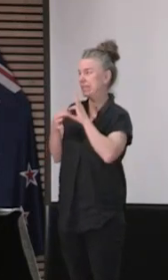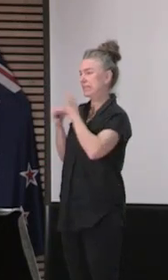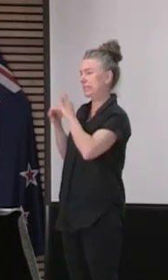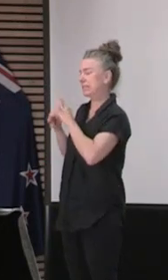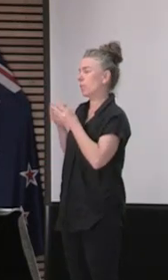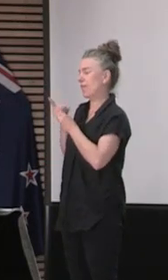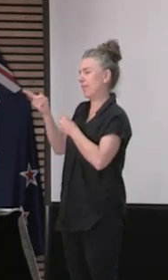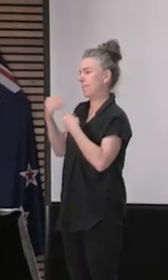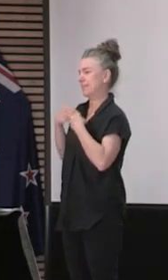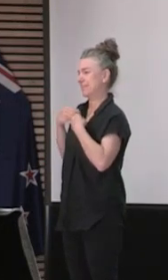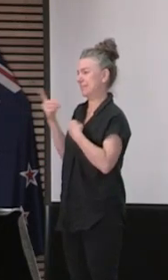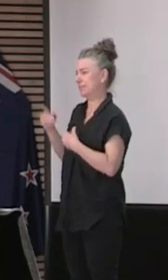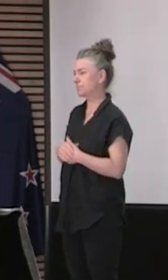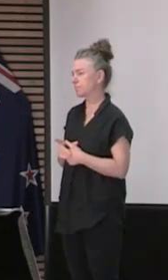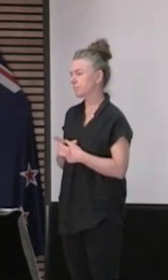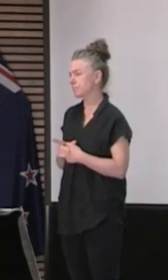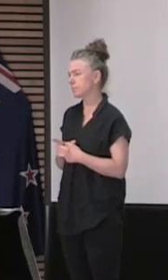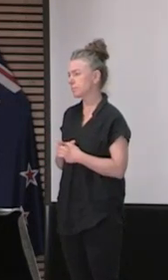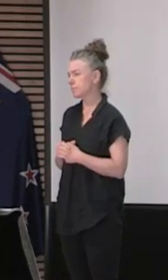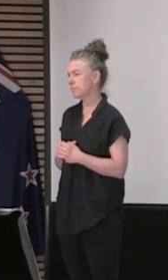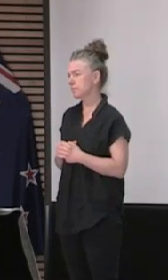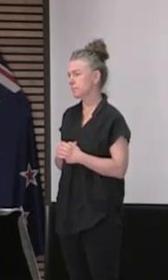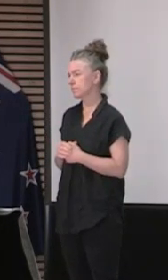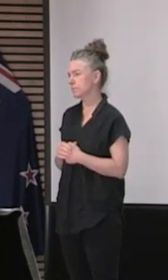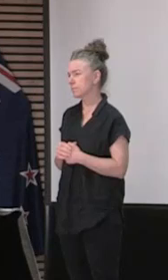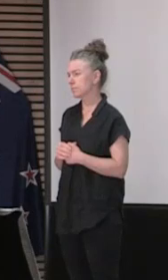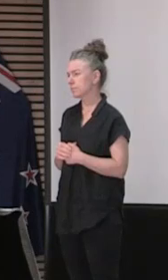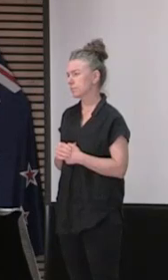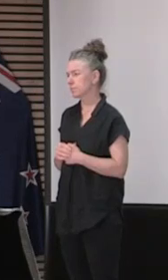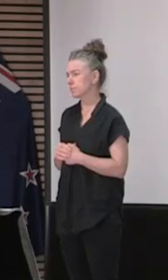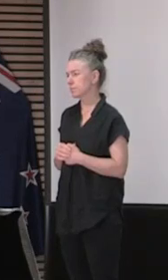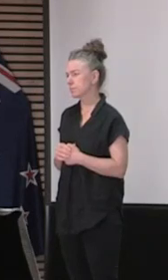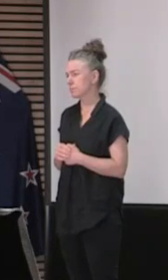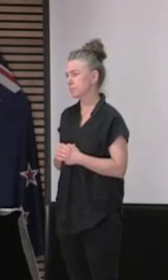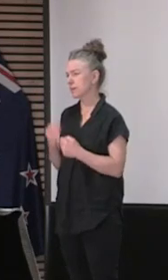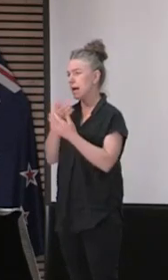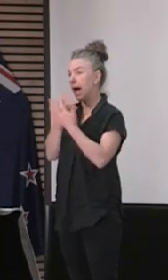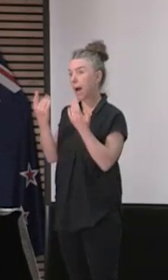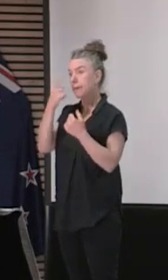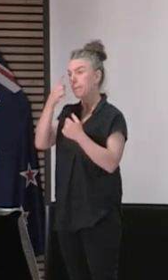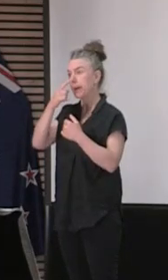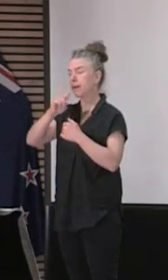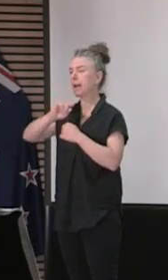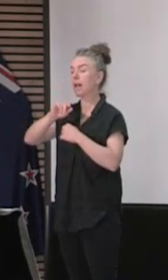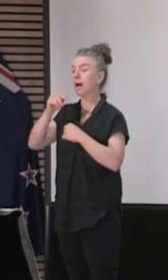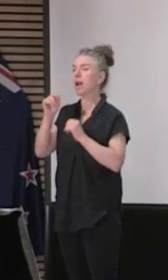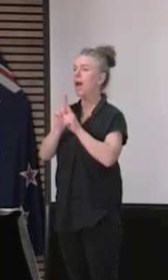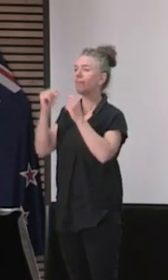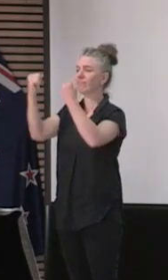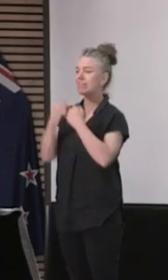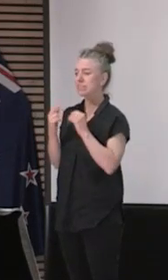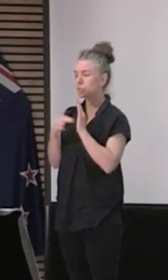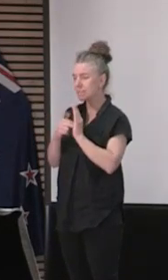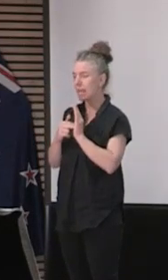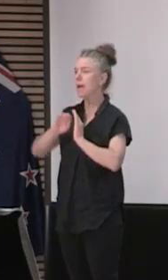Can you tell usabout the number of foreigncitizens in New Zealand whohave